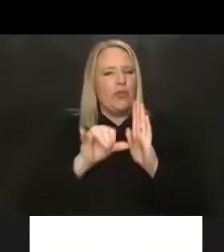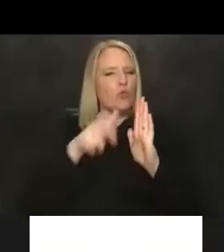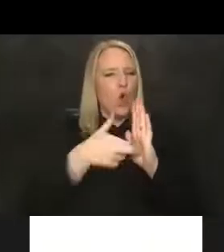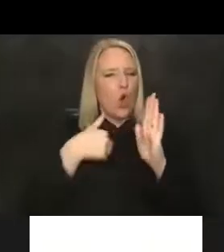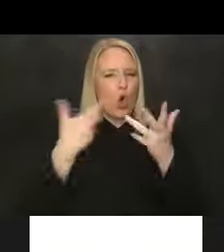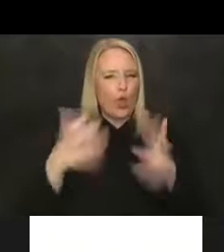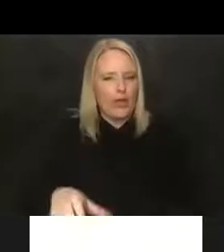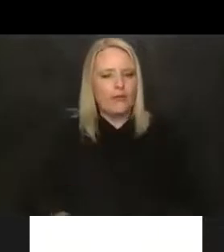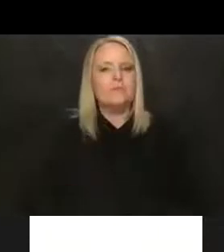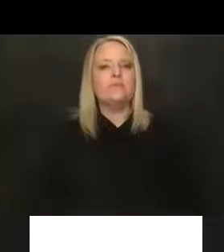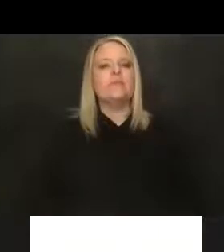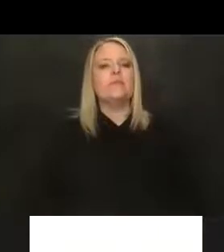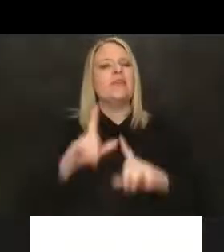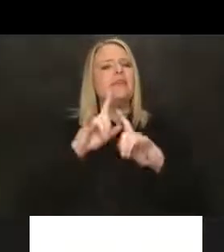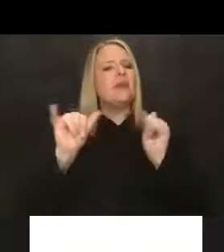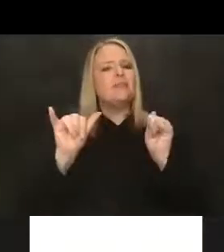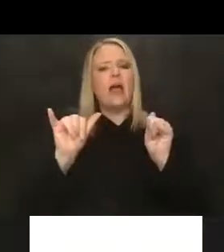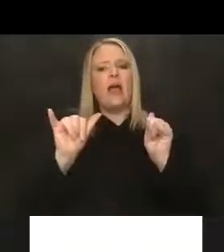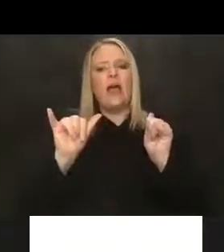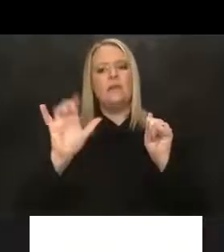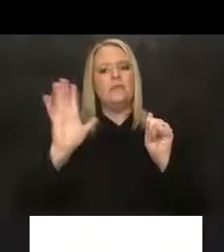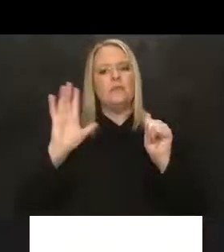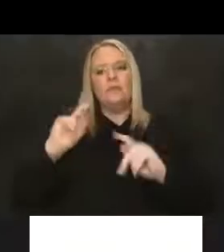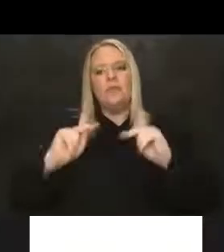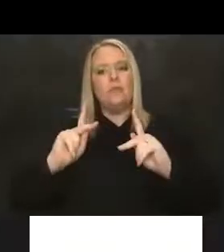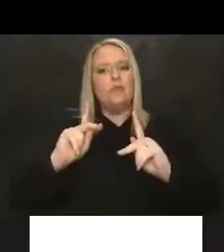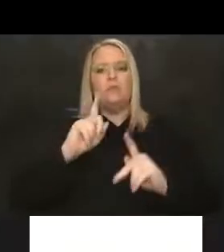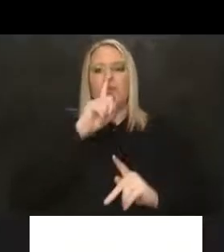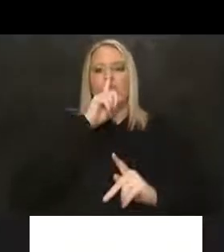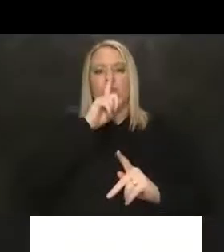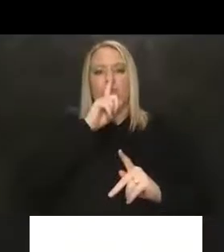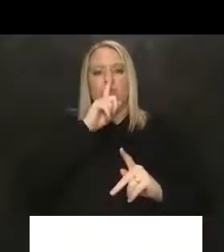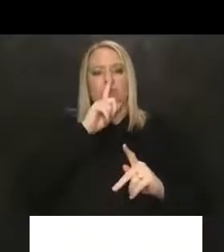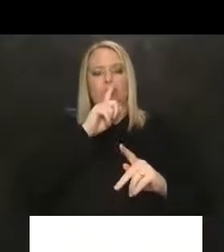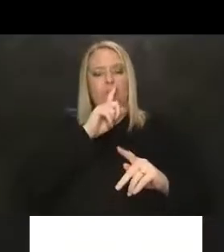you know, at the time, nobody was going to, say, cast 'Hamlet' as- with a disabled actor. That